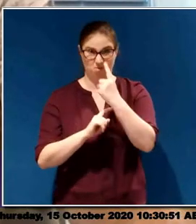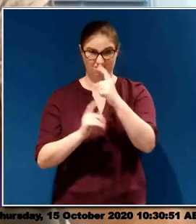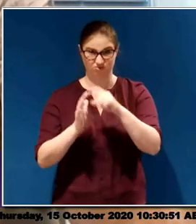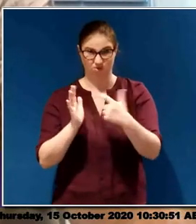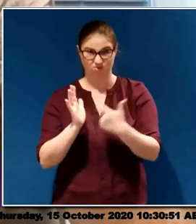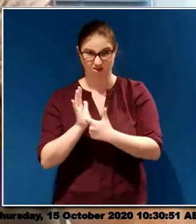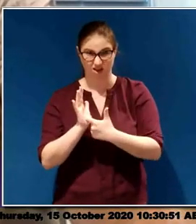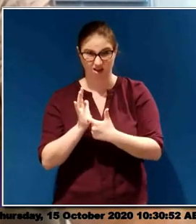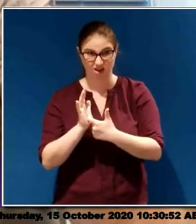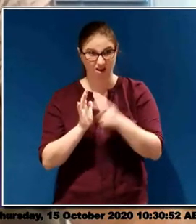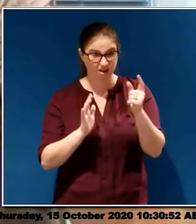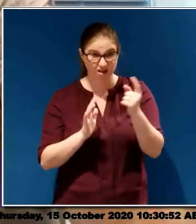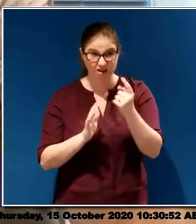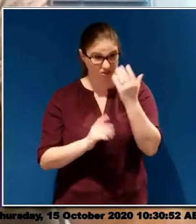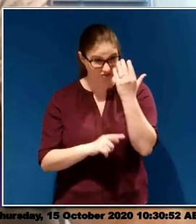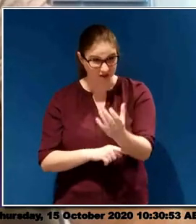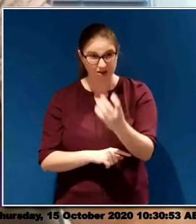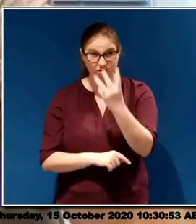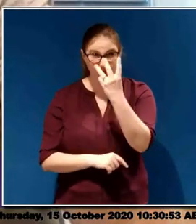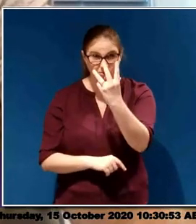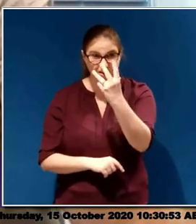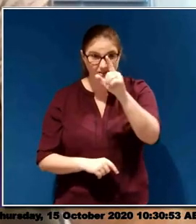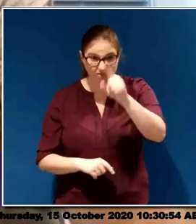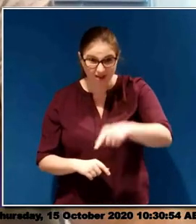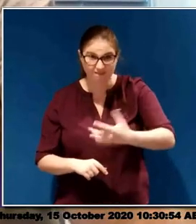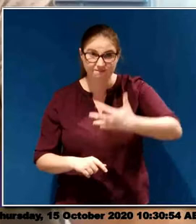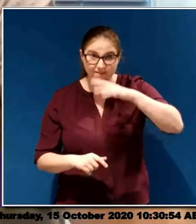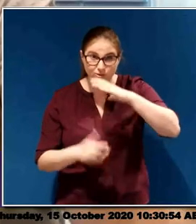You know, it's $1,500 to another doctor.